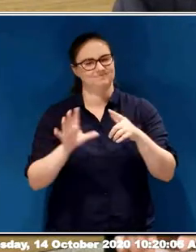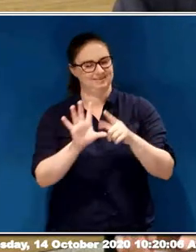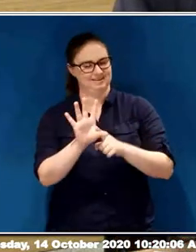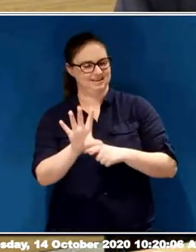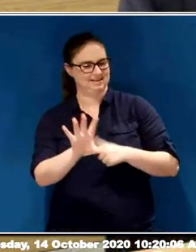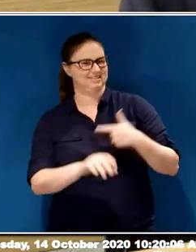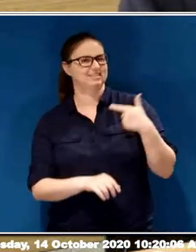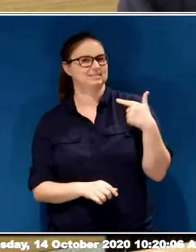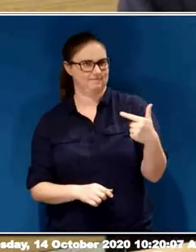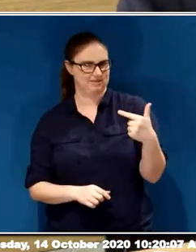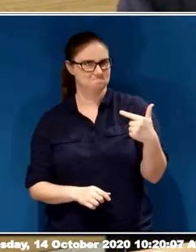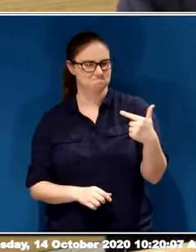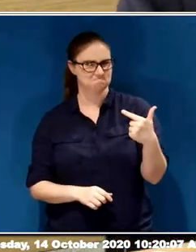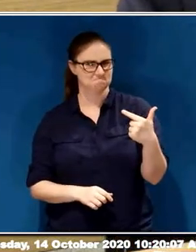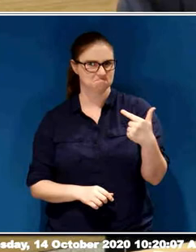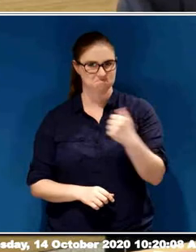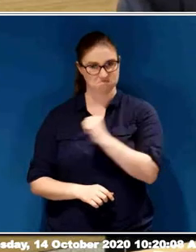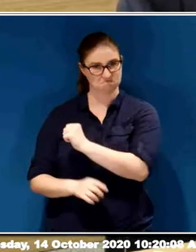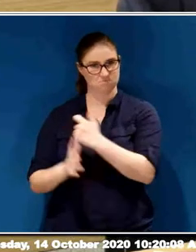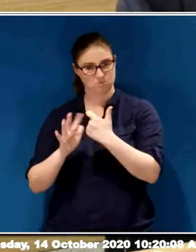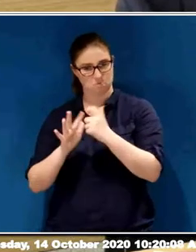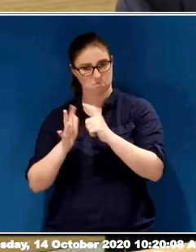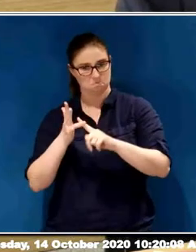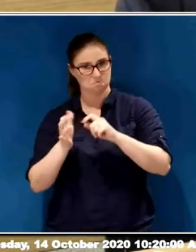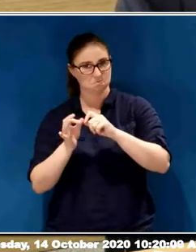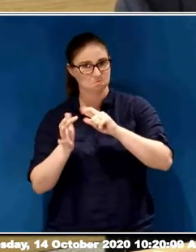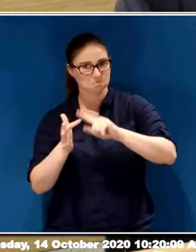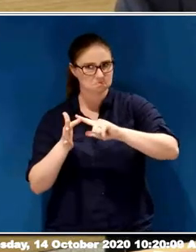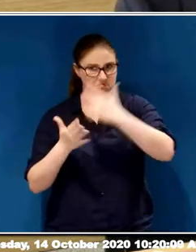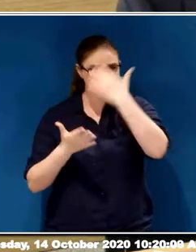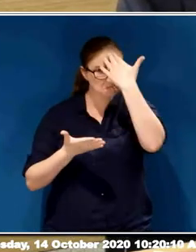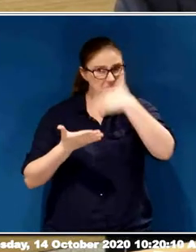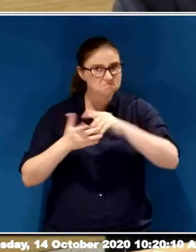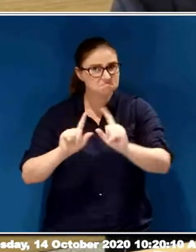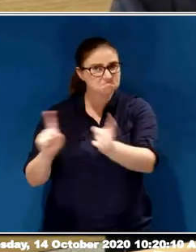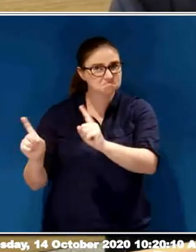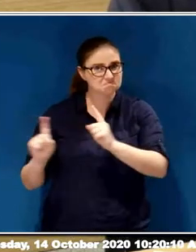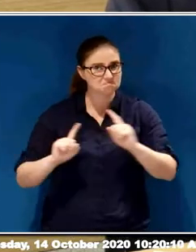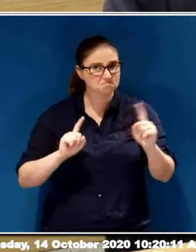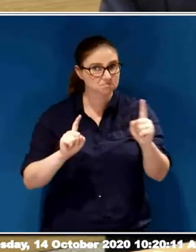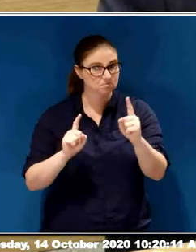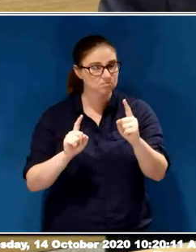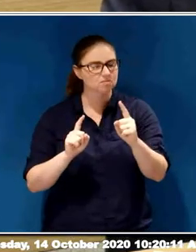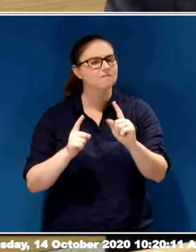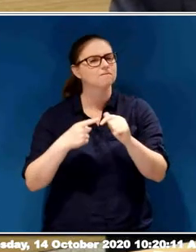First of all, academically. Academically, Kobe did extremely well.